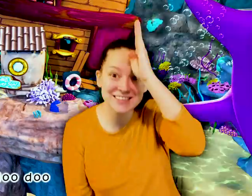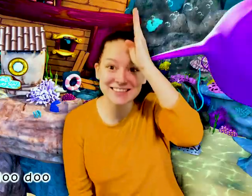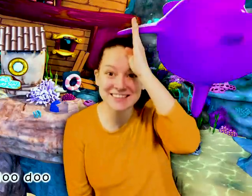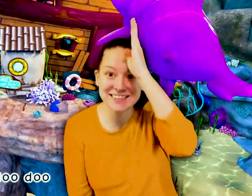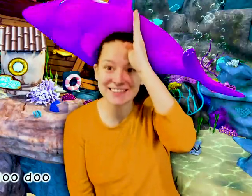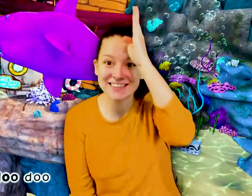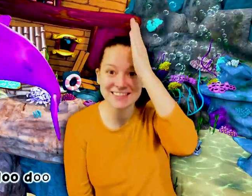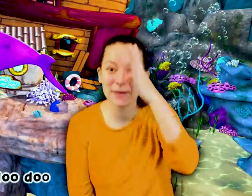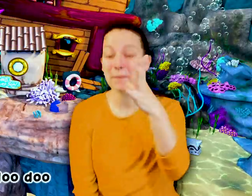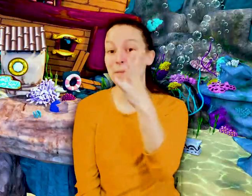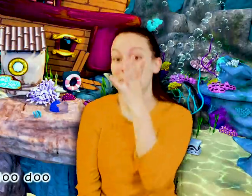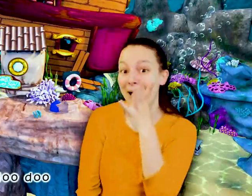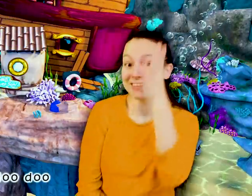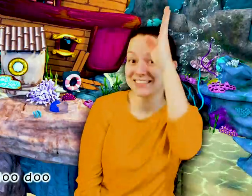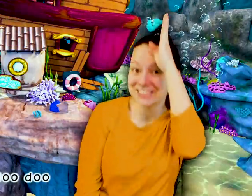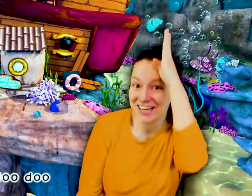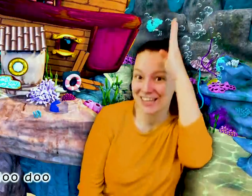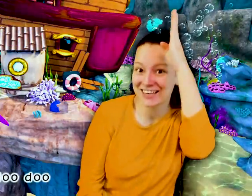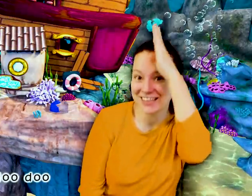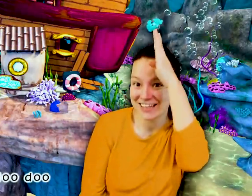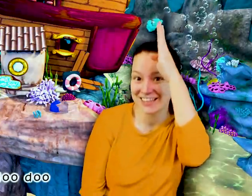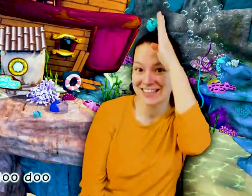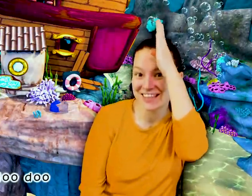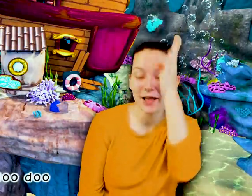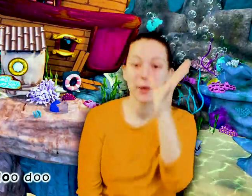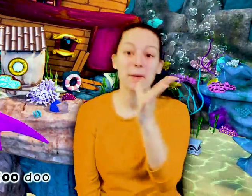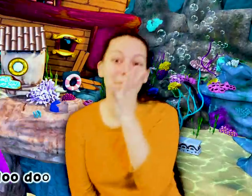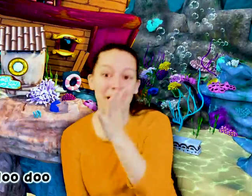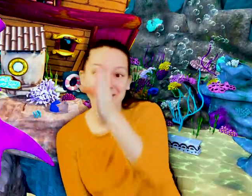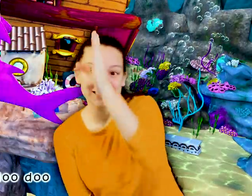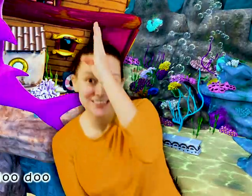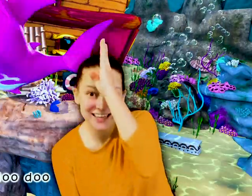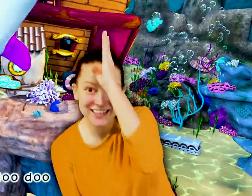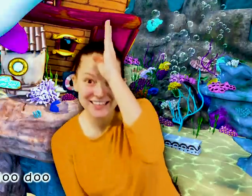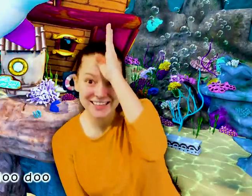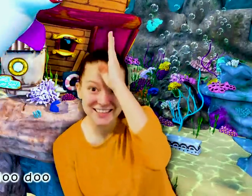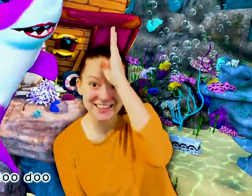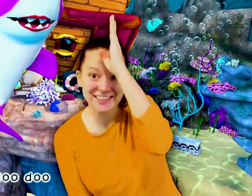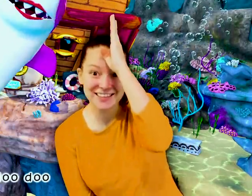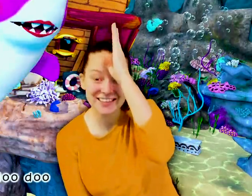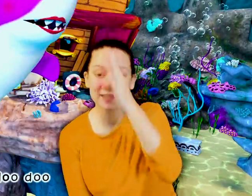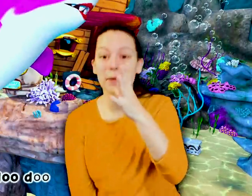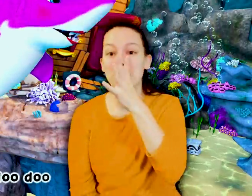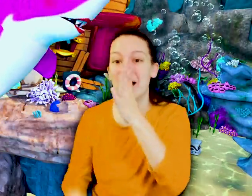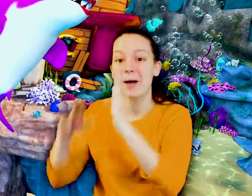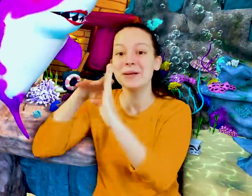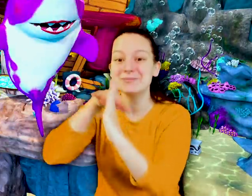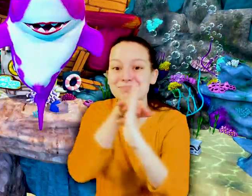Mommy Shark …. Mommy Shark